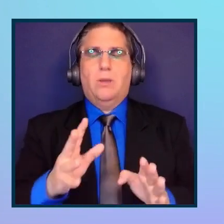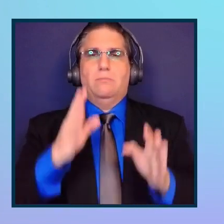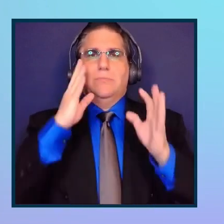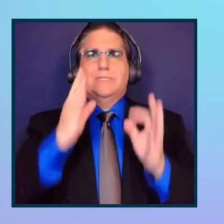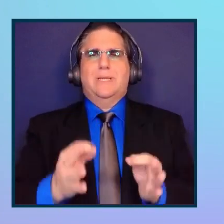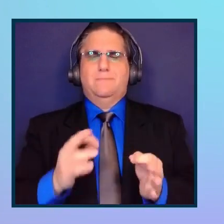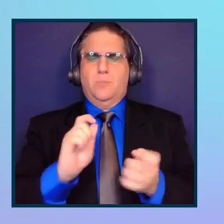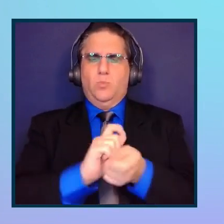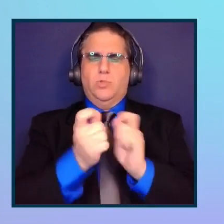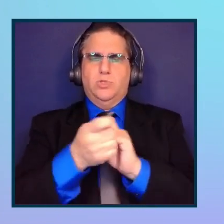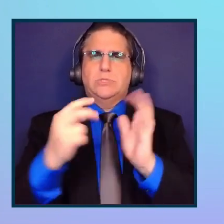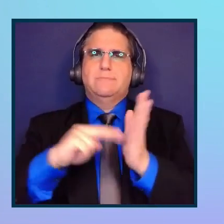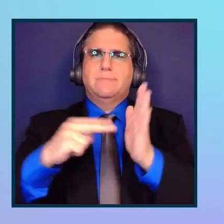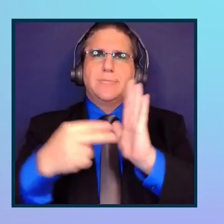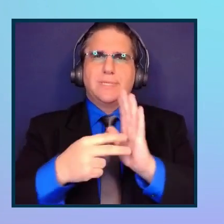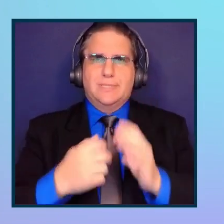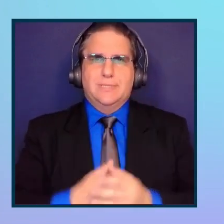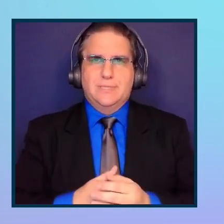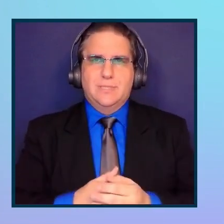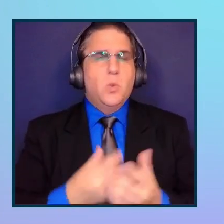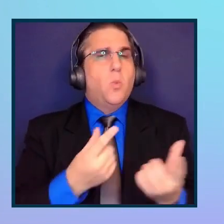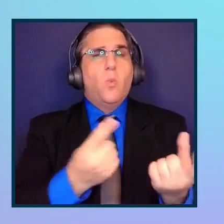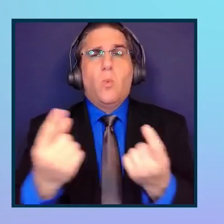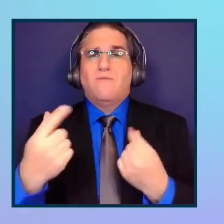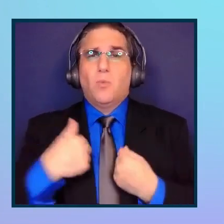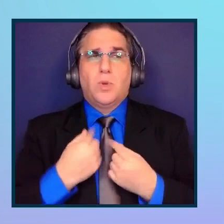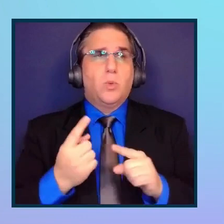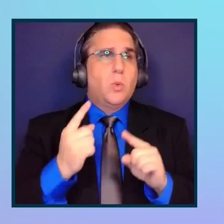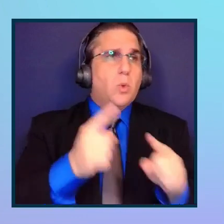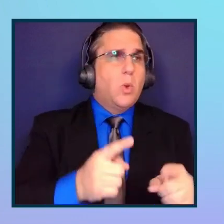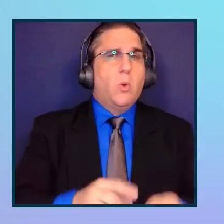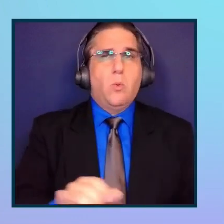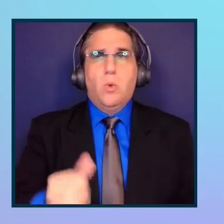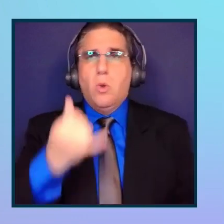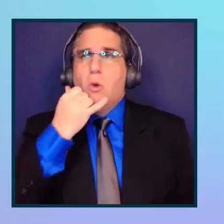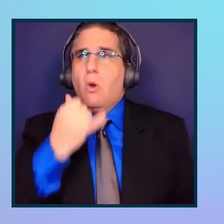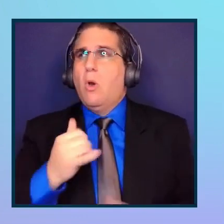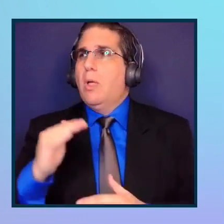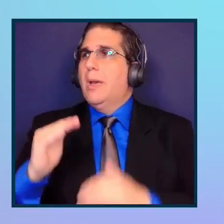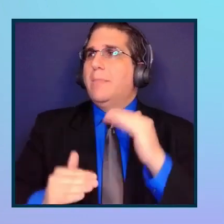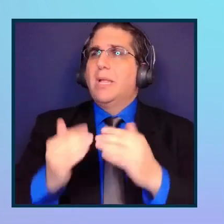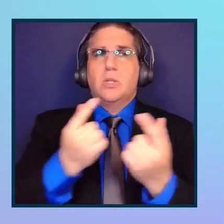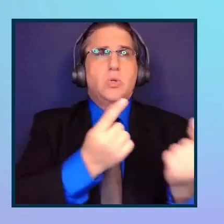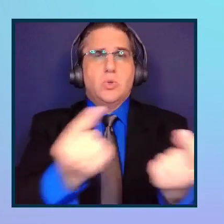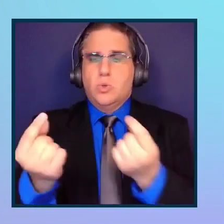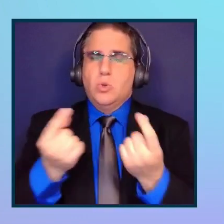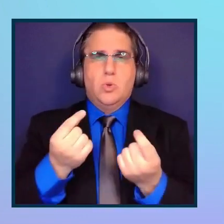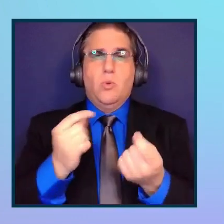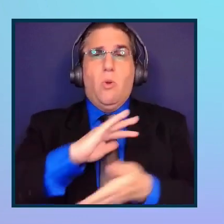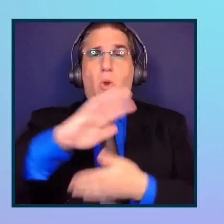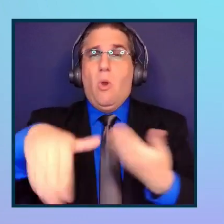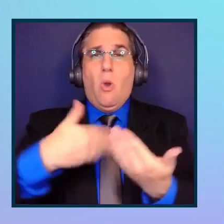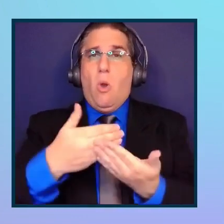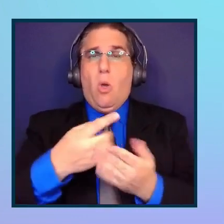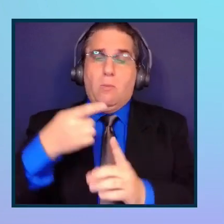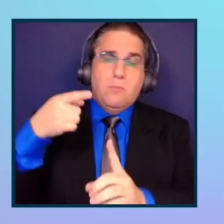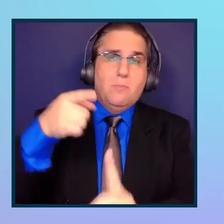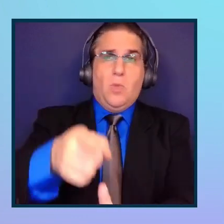Why did that person walk over to the table? Why did we build this? Why did we do that? 'Cause we're seeking to make a change happen